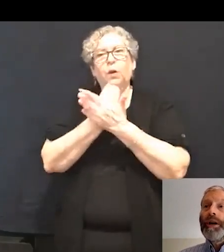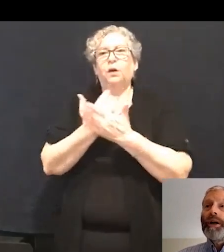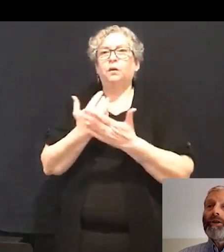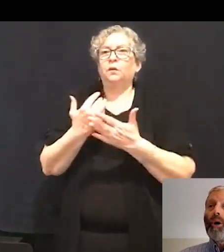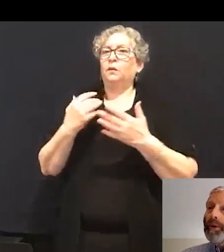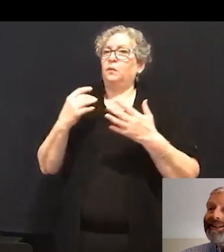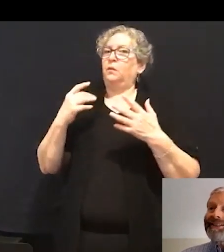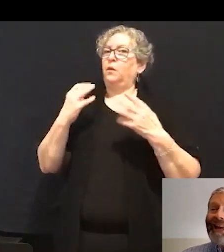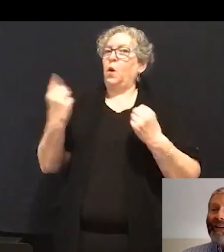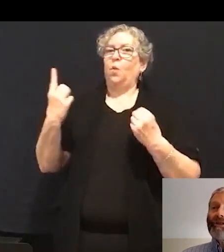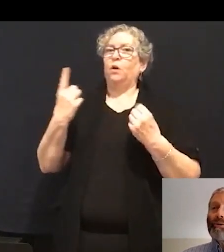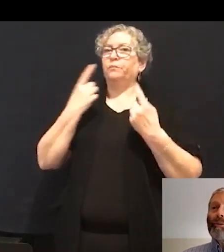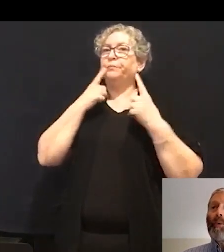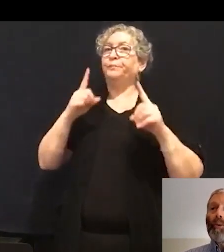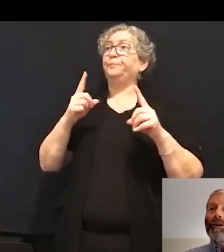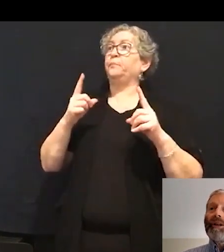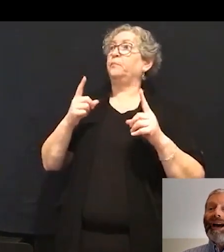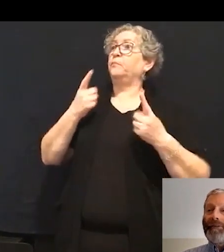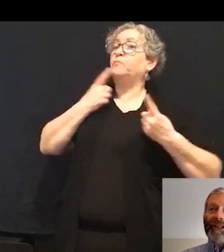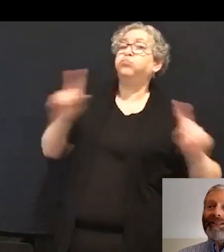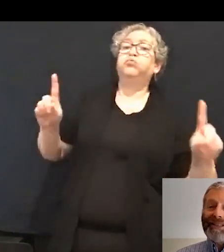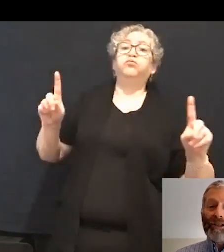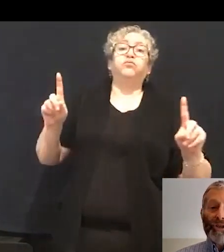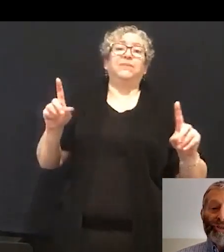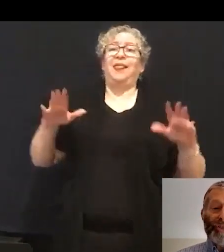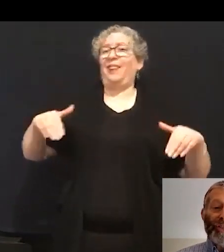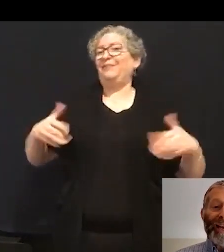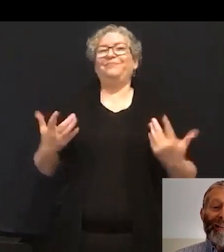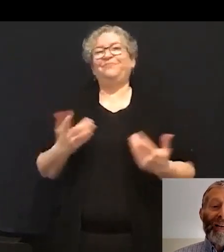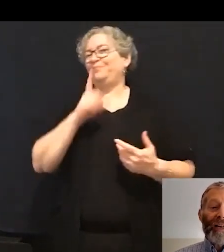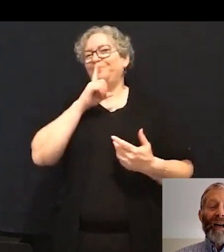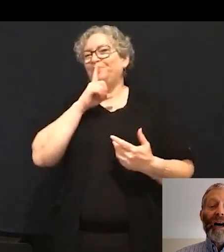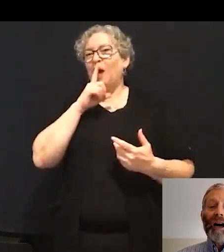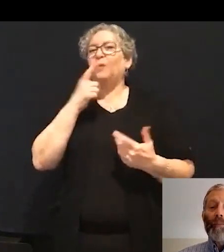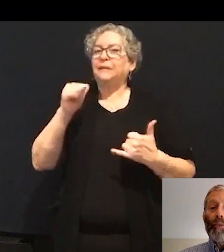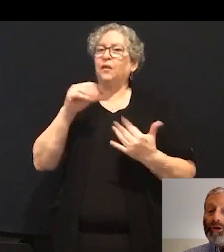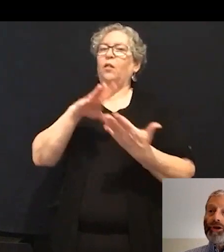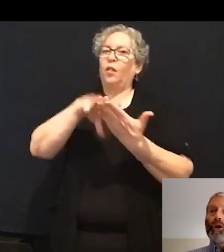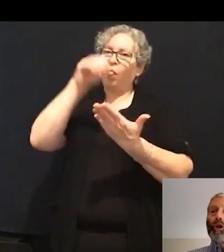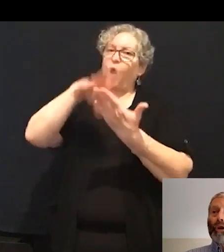No one has actually reported efficacy just yet. We're still learning.